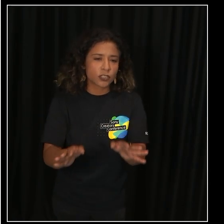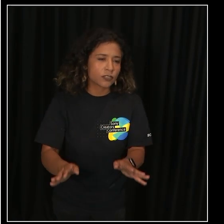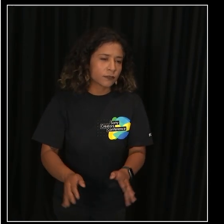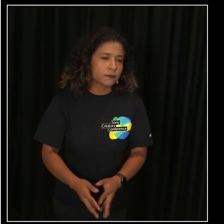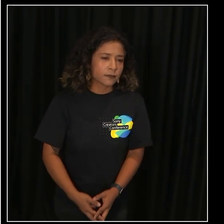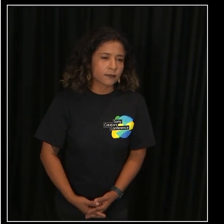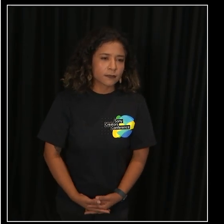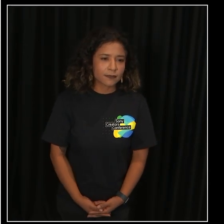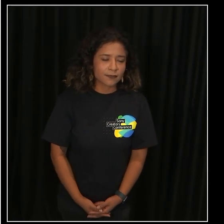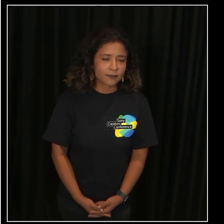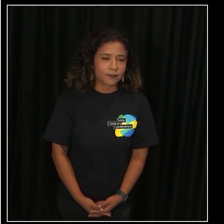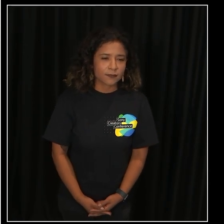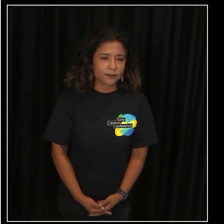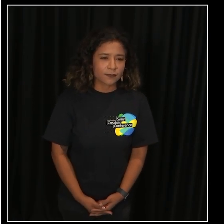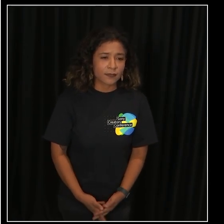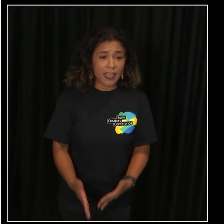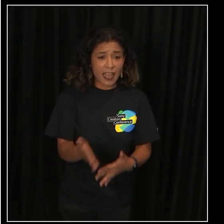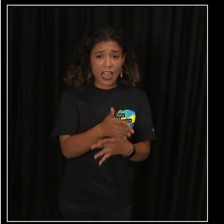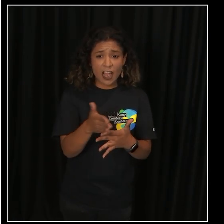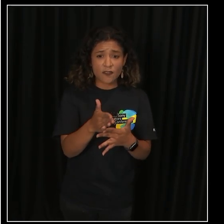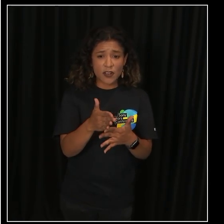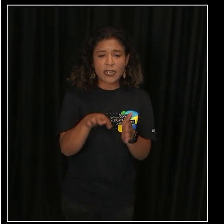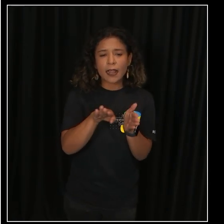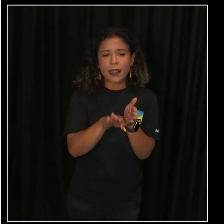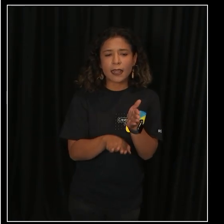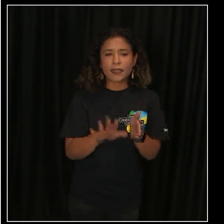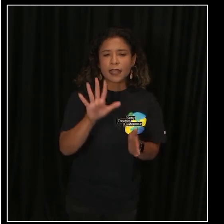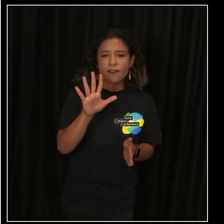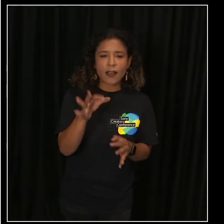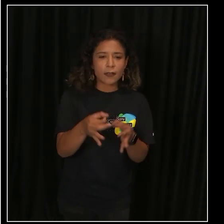So basically on average was less than five instructions per sample.